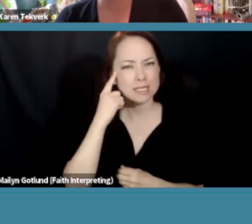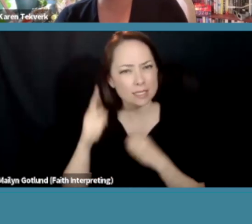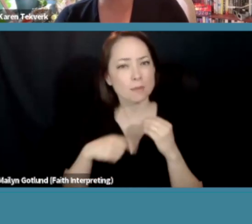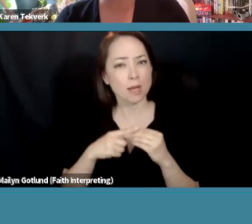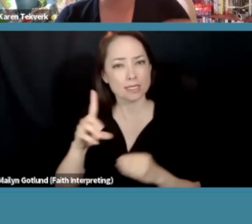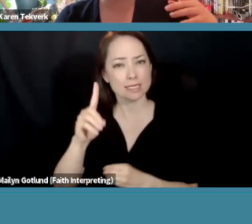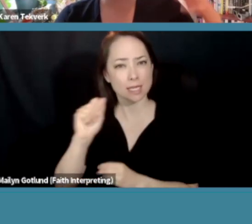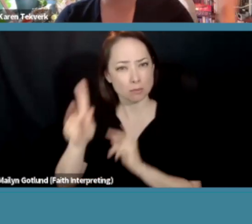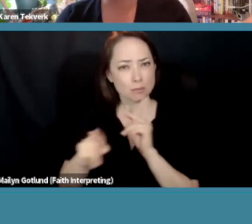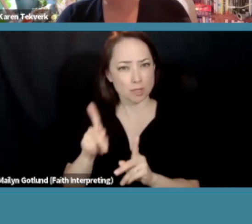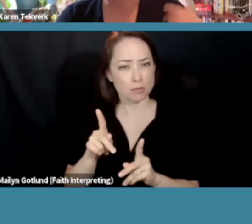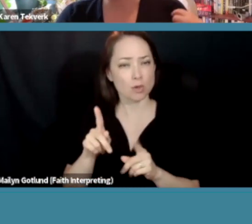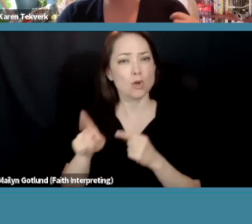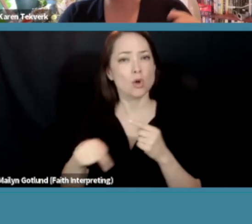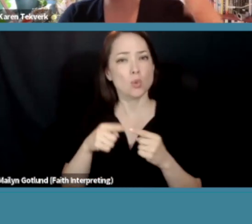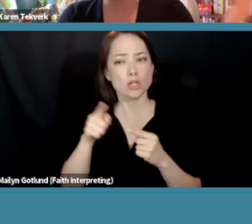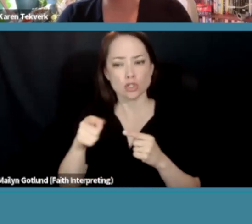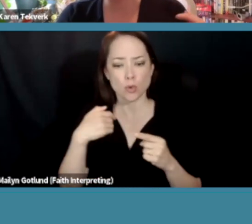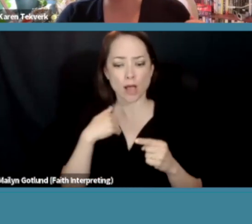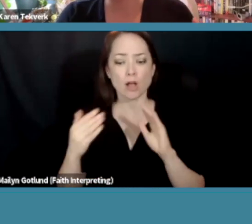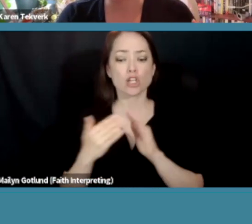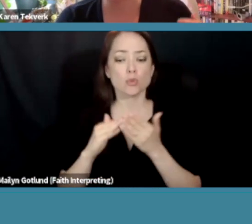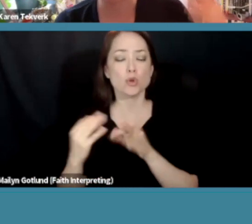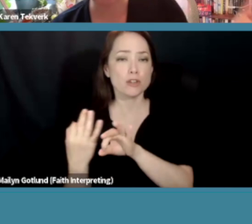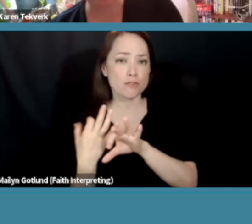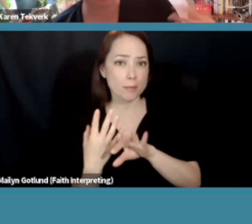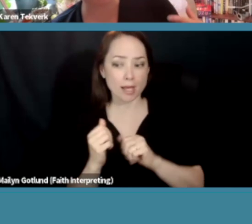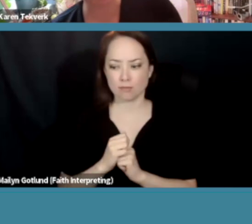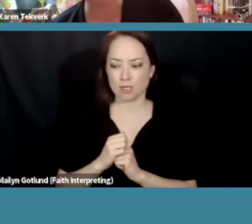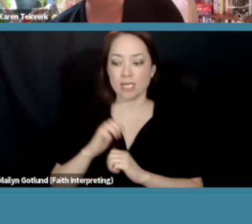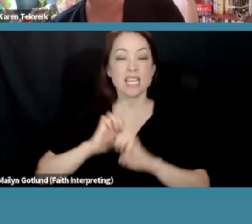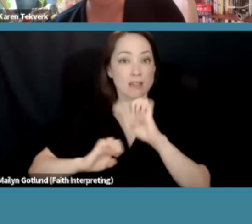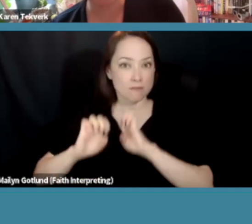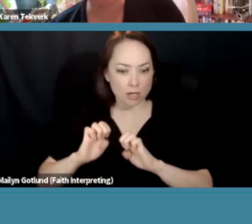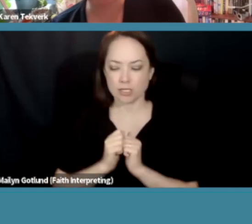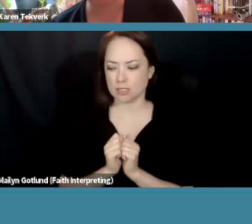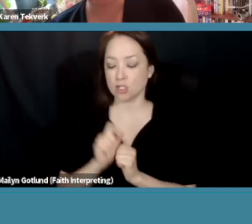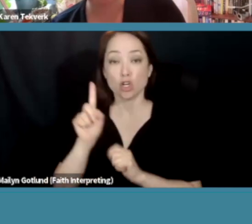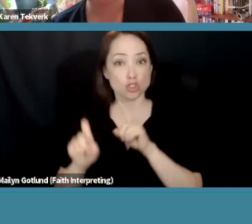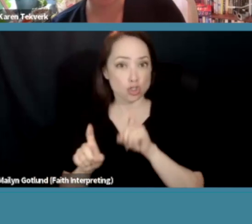when you're getting community feedback, when you're getting evaluations, when you're getting surveys.